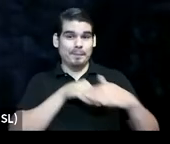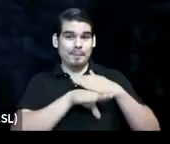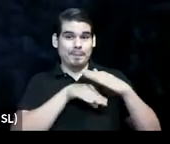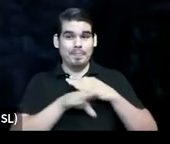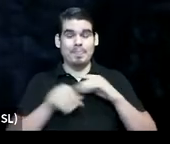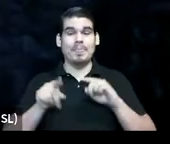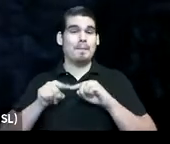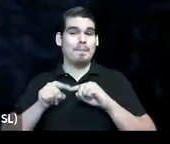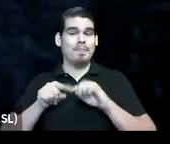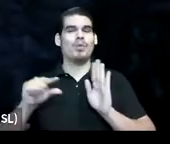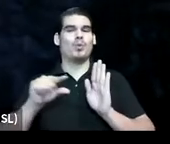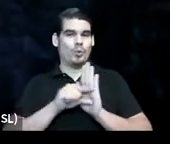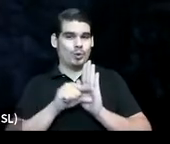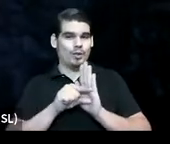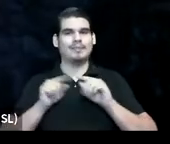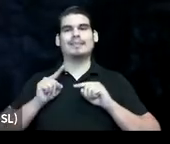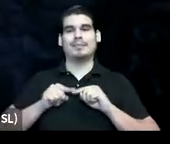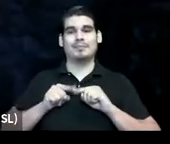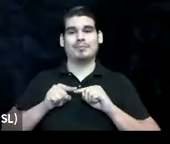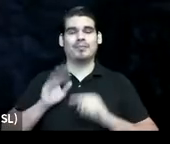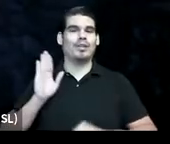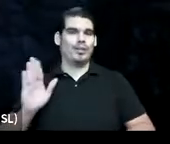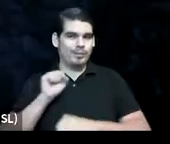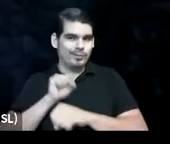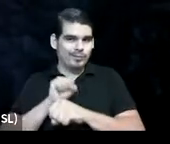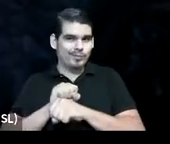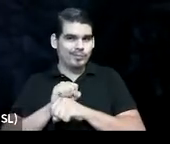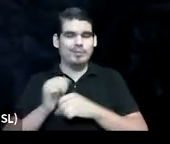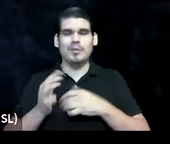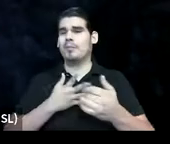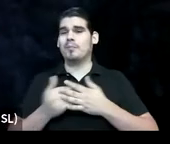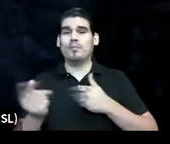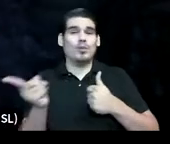know it's not just a, you know, computer program where someone clicks a button and it's all random